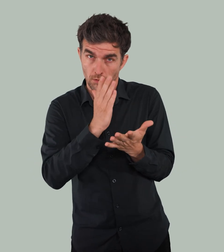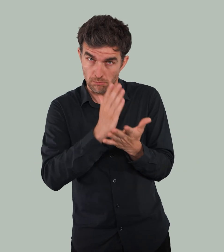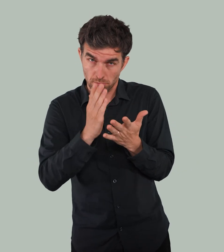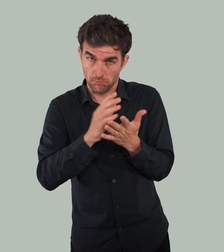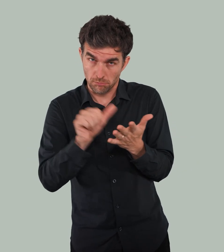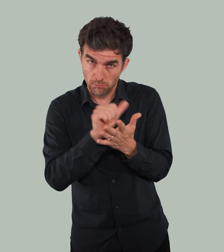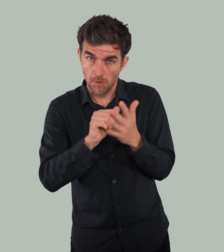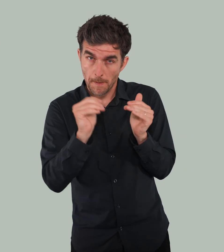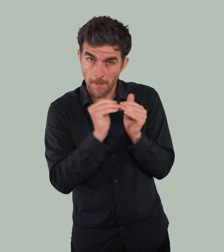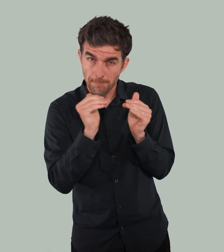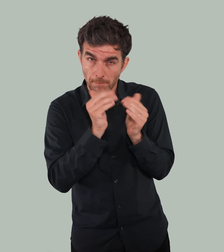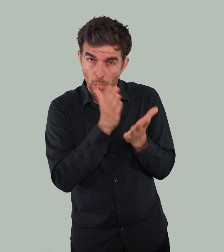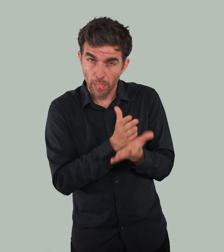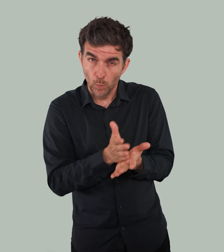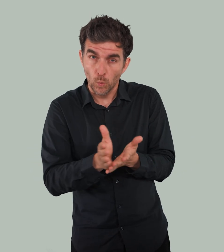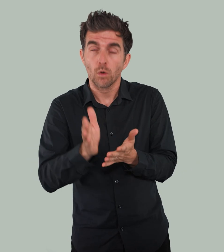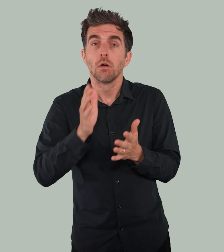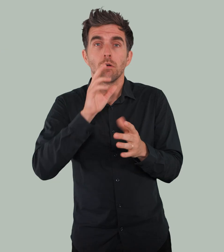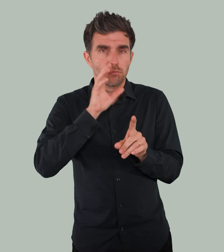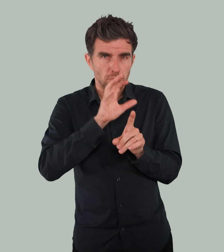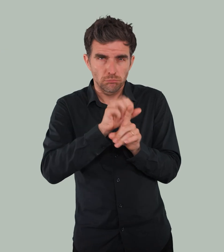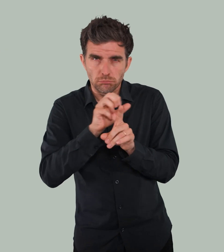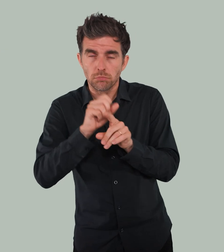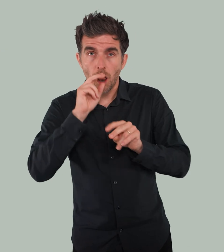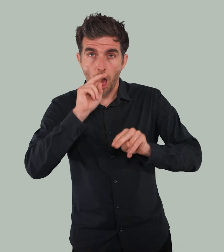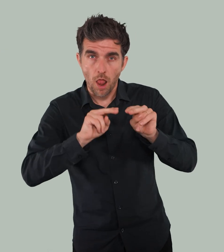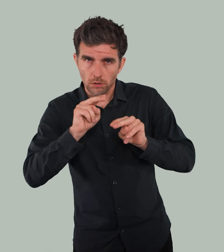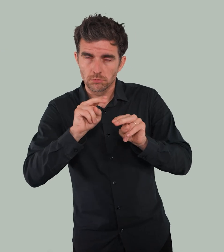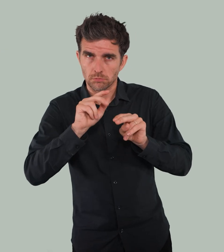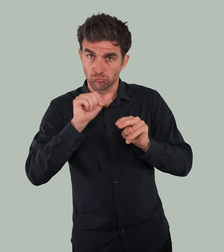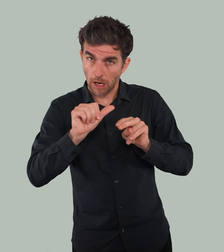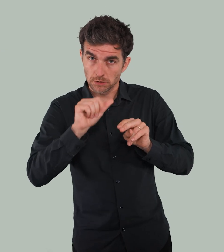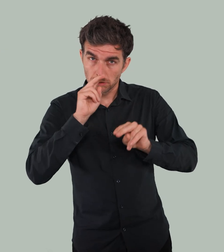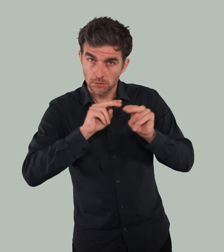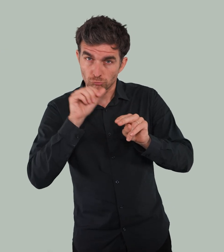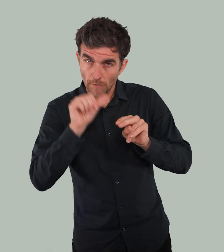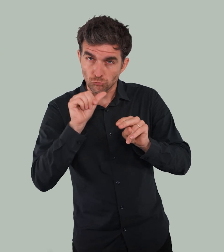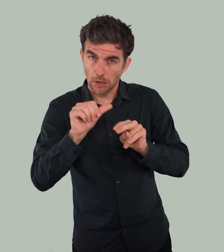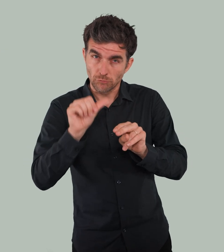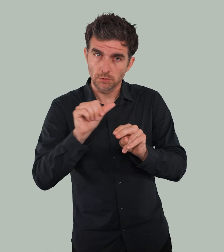thematic classifications were consistent, that analytical judgements remained proportionate